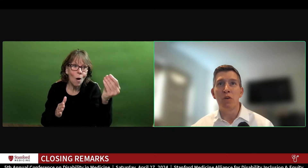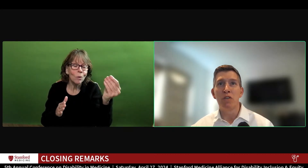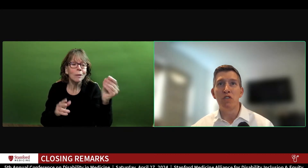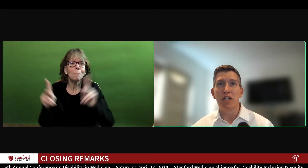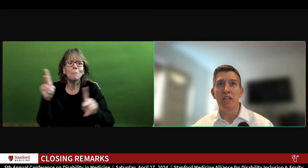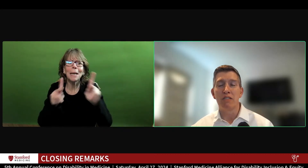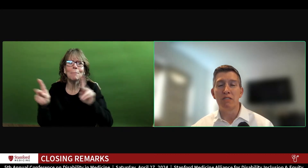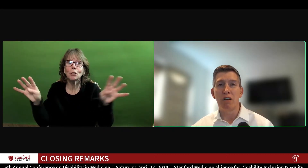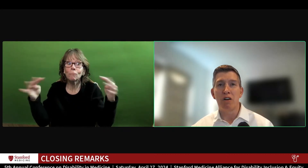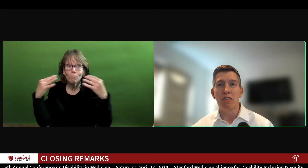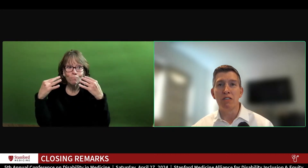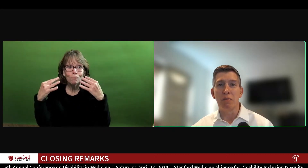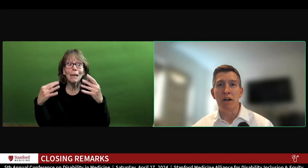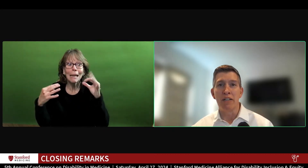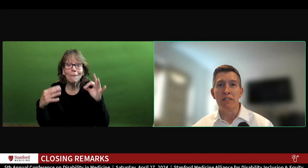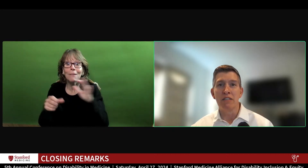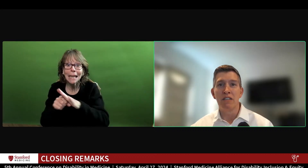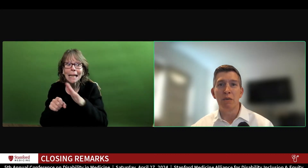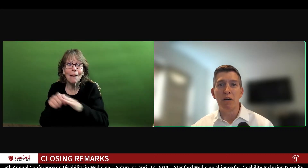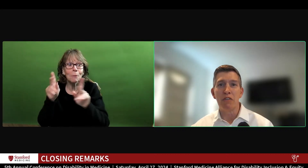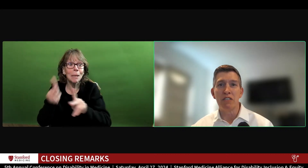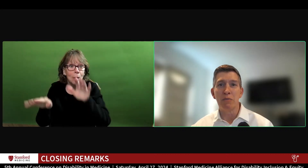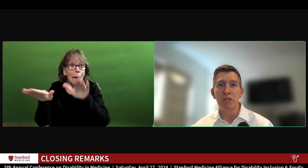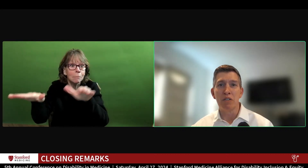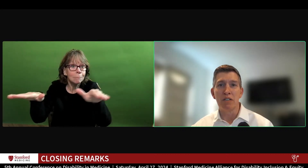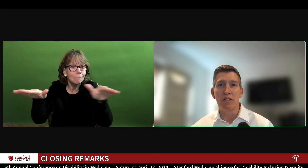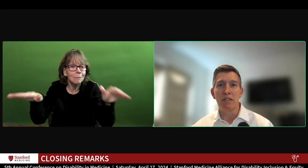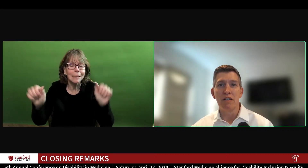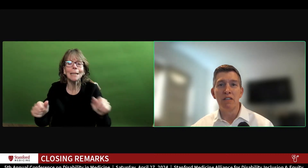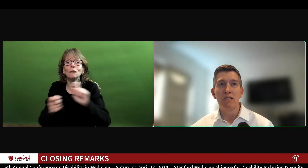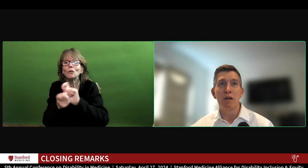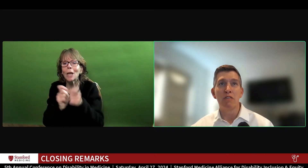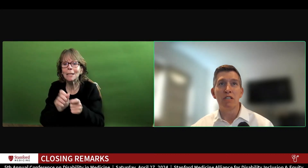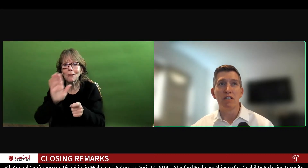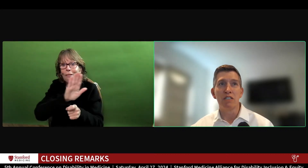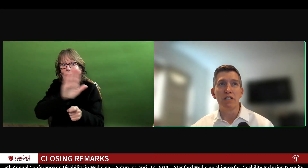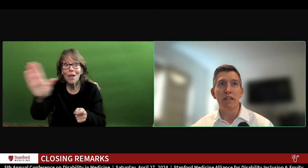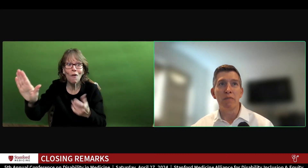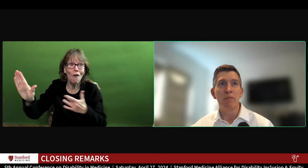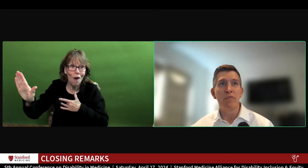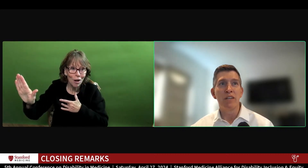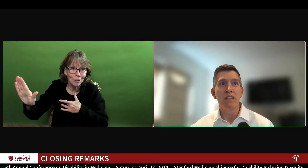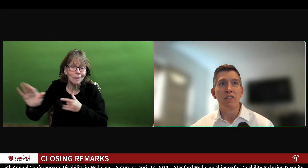will change hearts and minds about disability throughout the country.